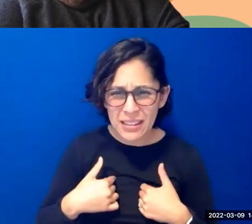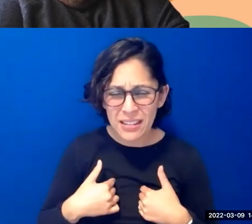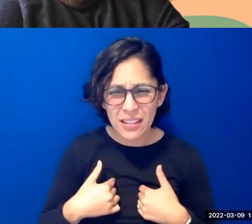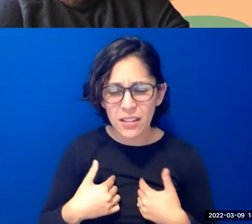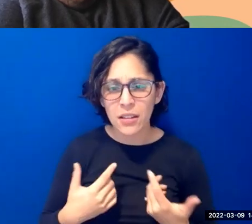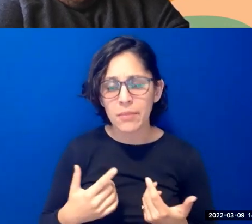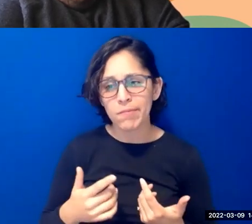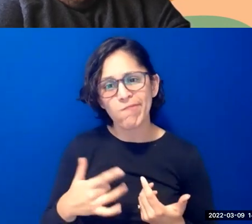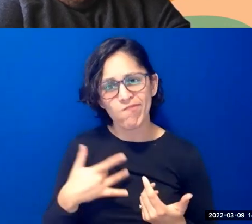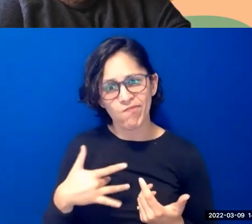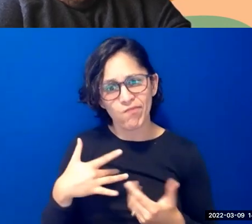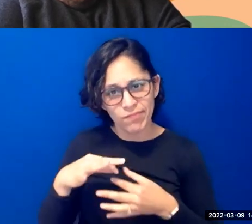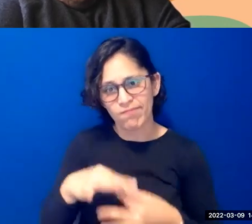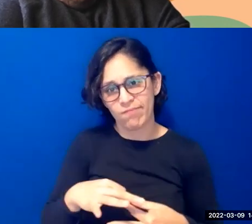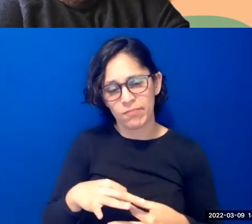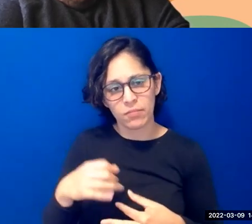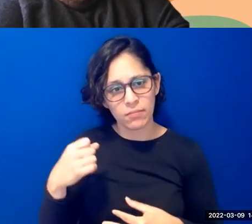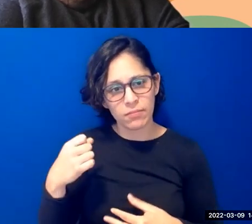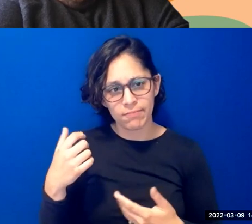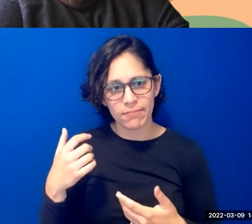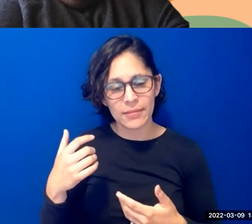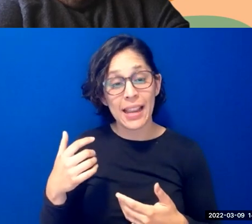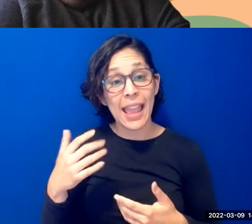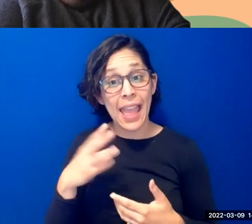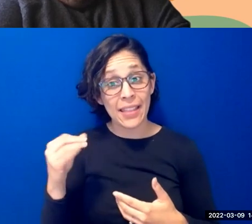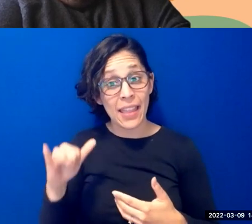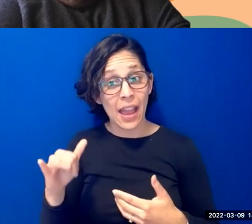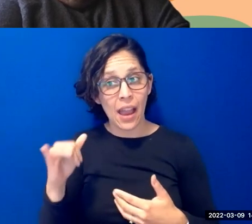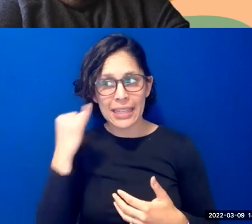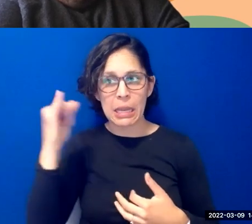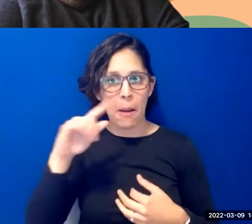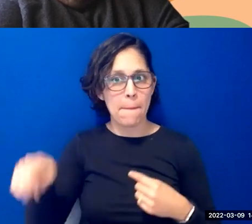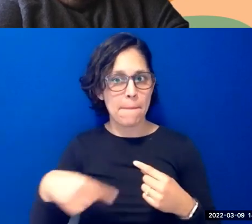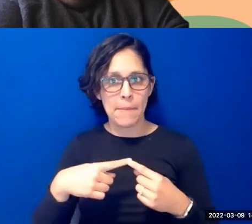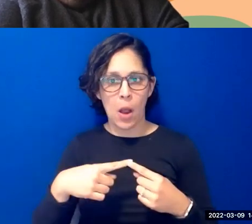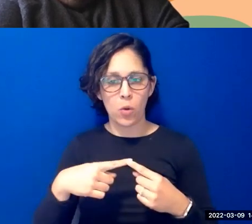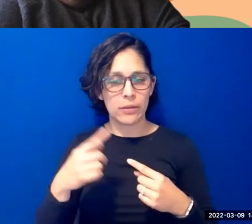Aurora Chang: resonates also this idea of falling short definitely relate.